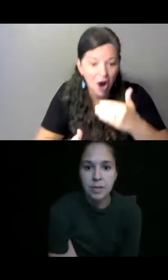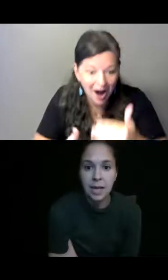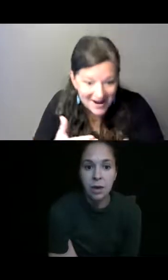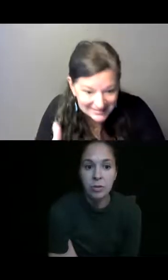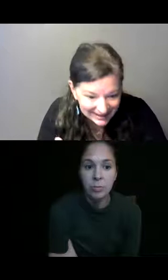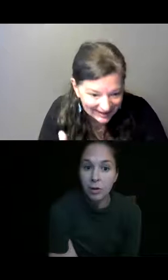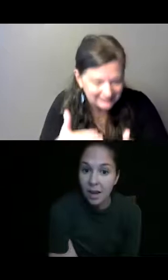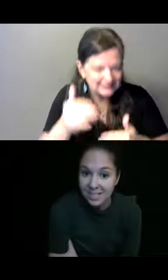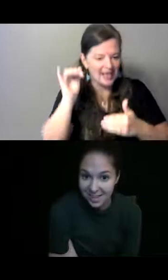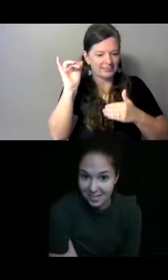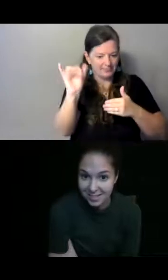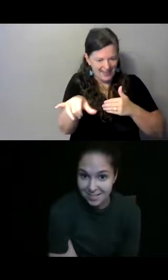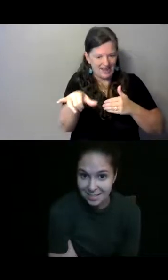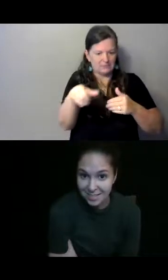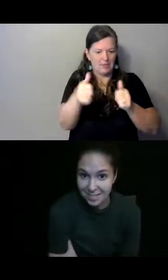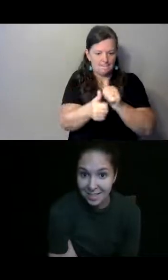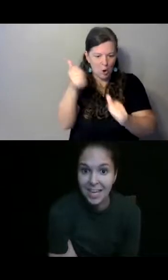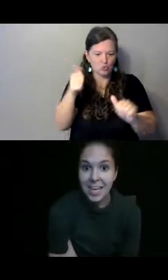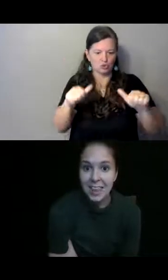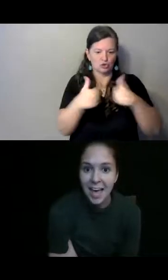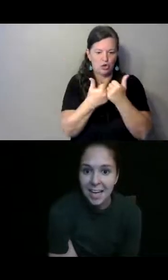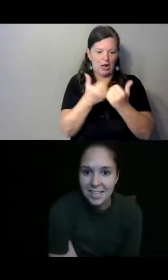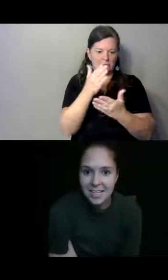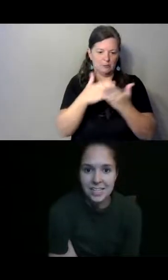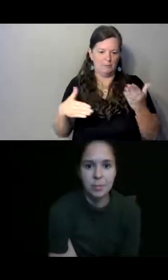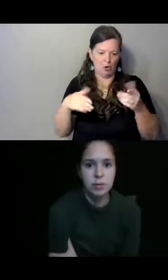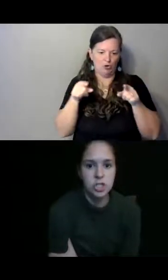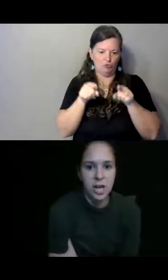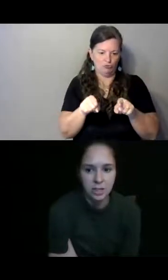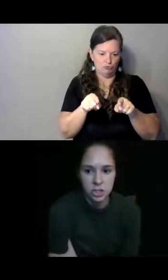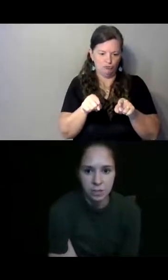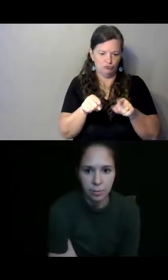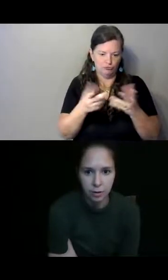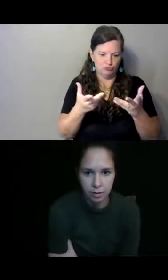Now, the process that is the most challenging part,